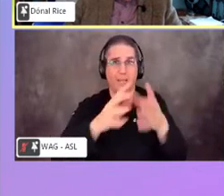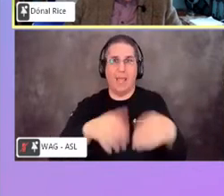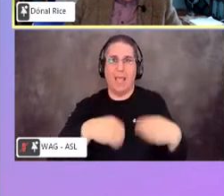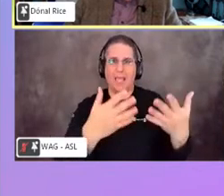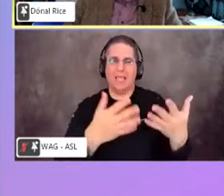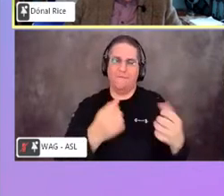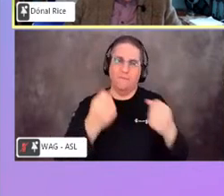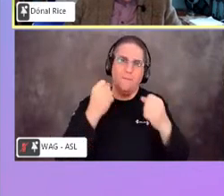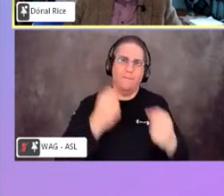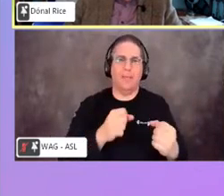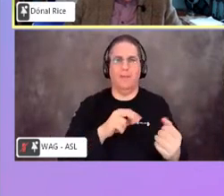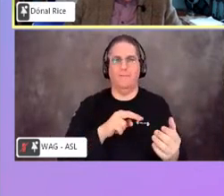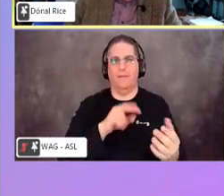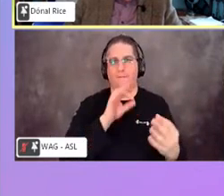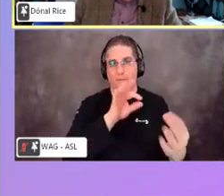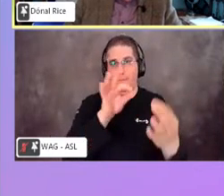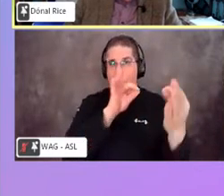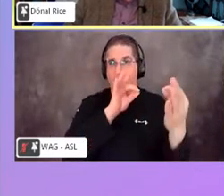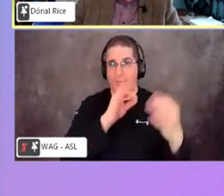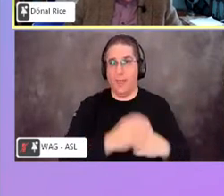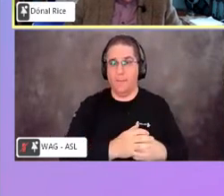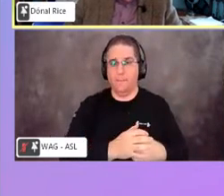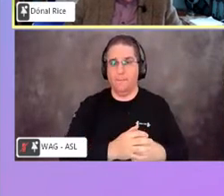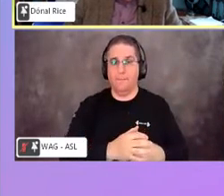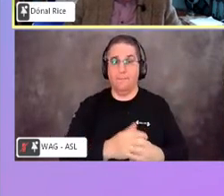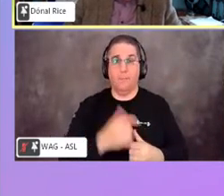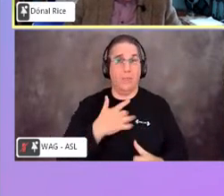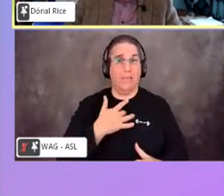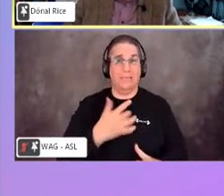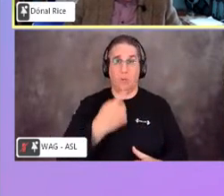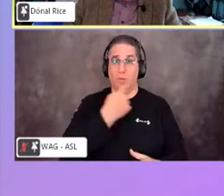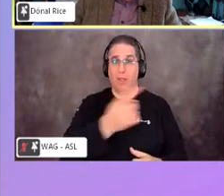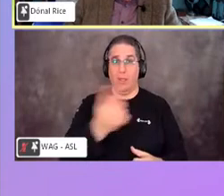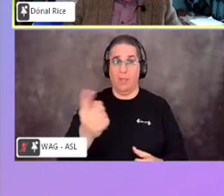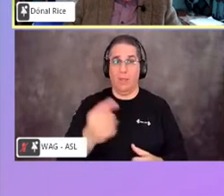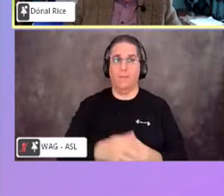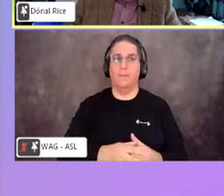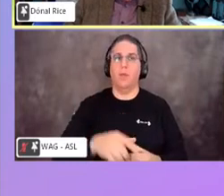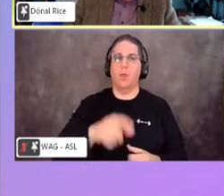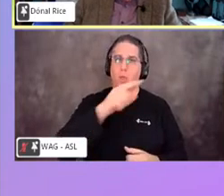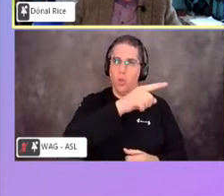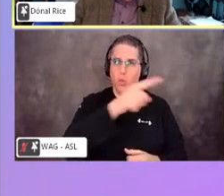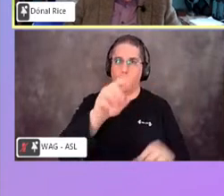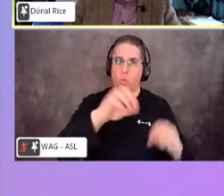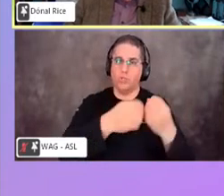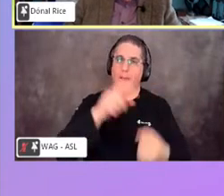level in your organization. We are to continue to engage with public bodies and provide meaningful meaningful